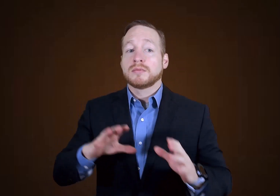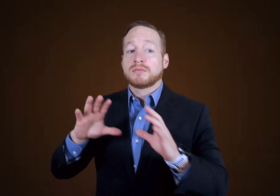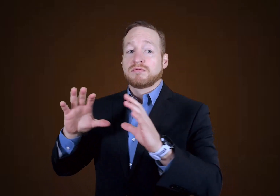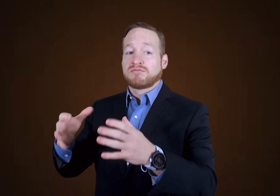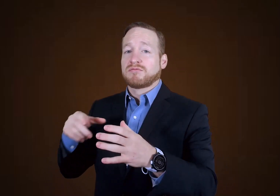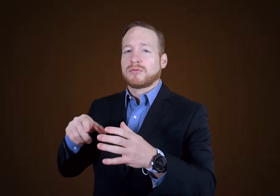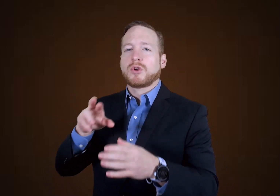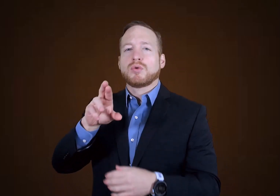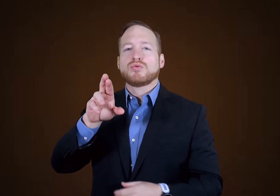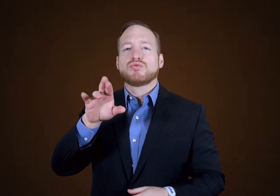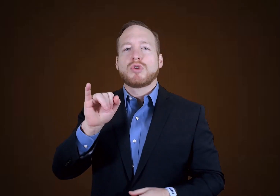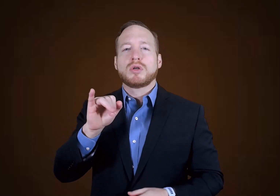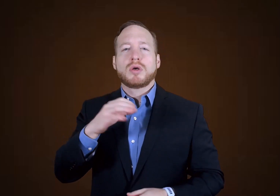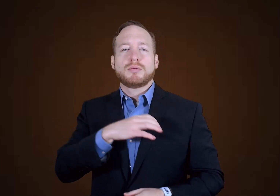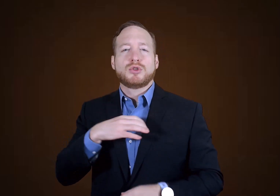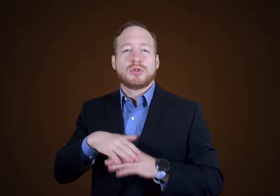we're very interested in legislation as well